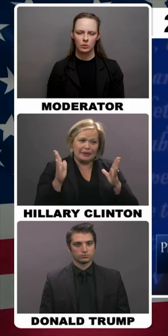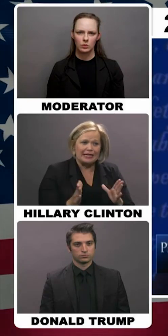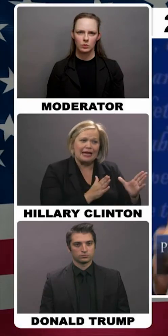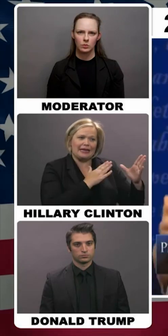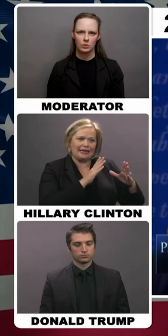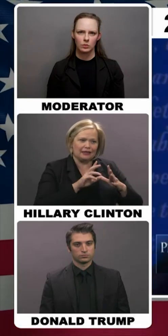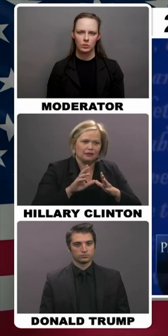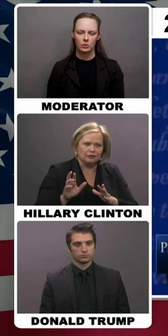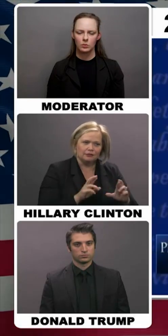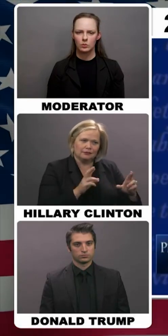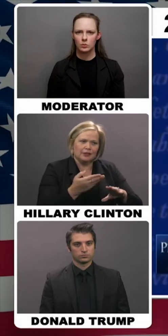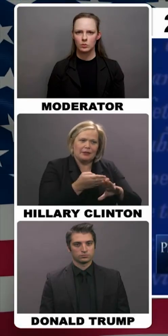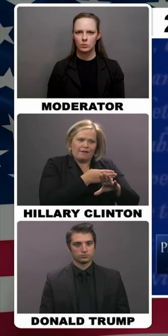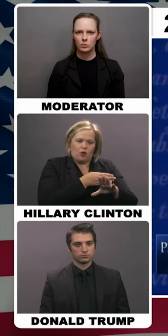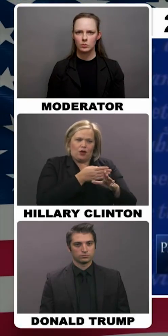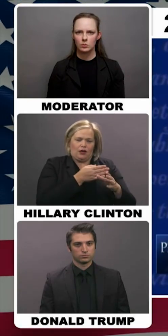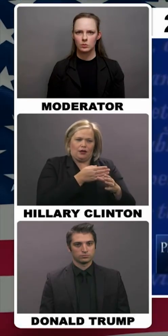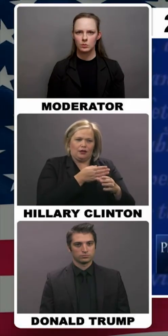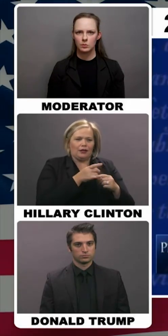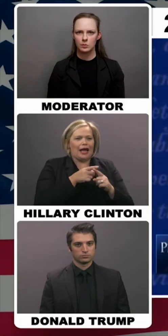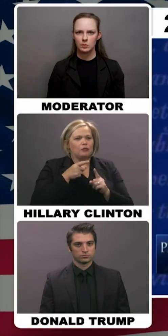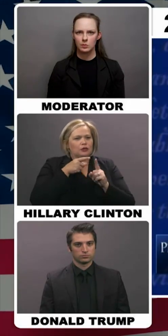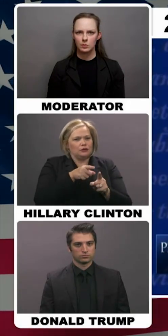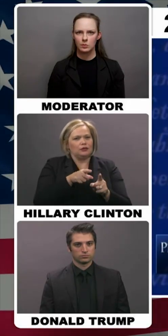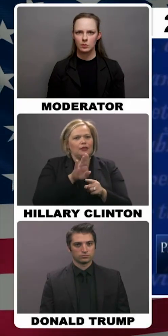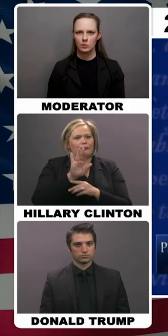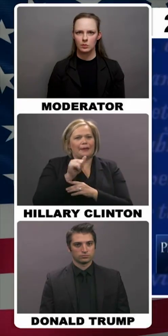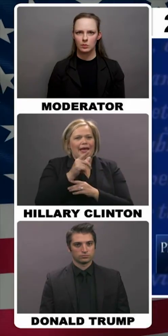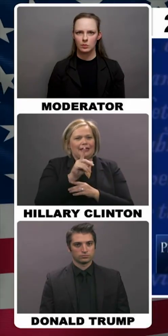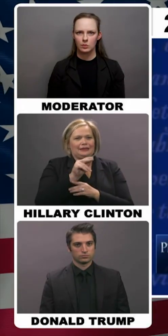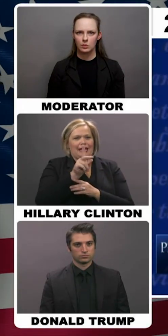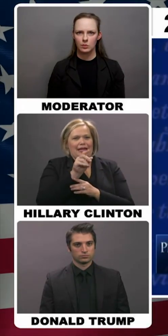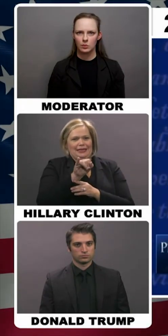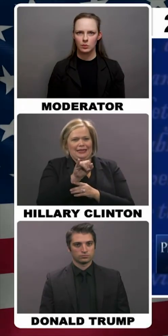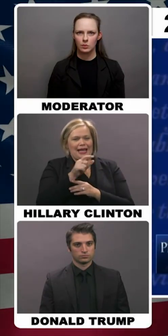I would go after Baghdadi. I would specifically target Baghdadi